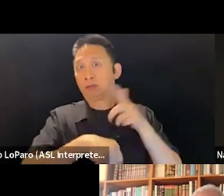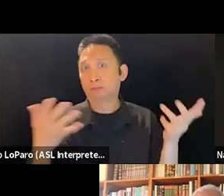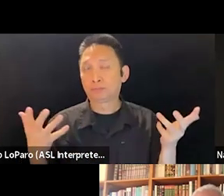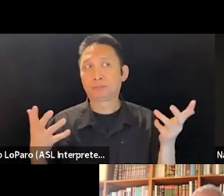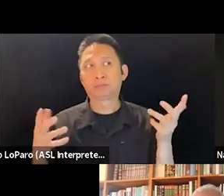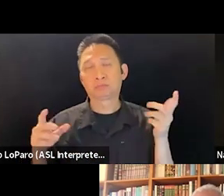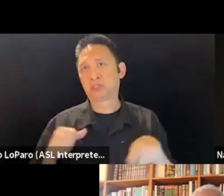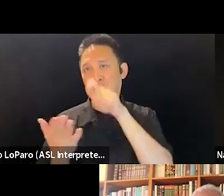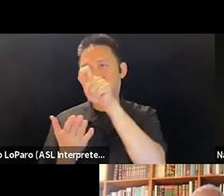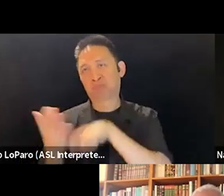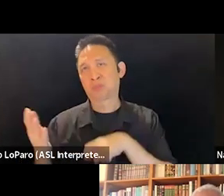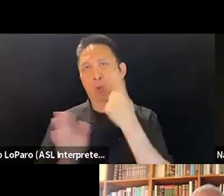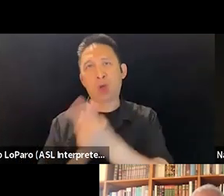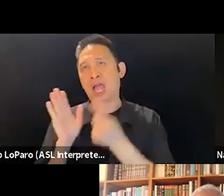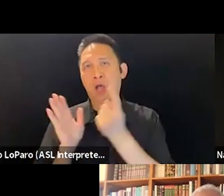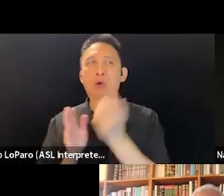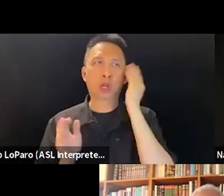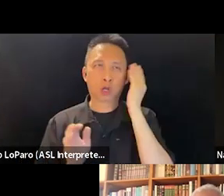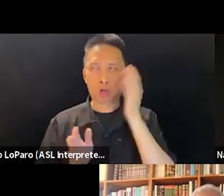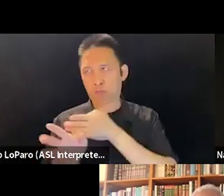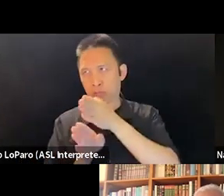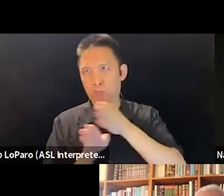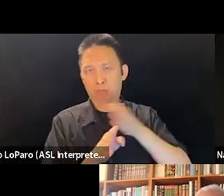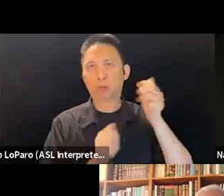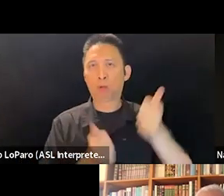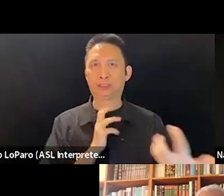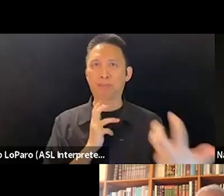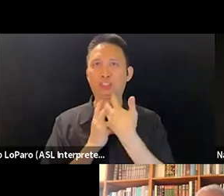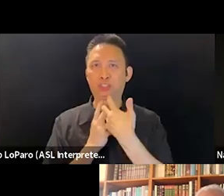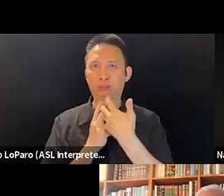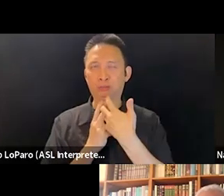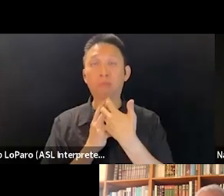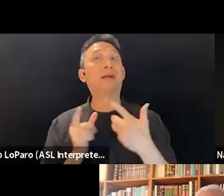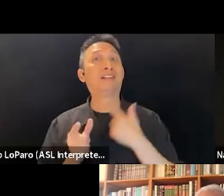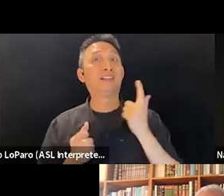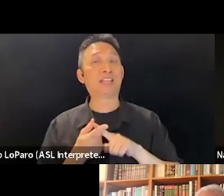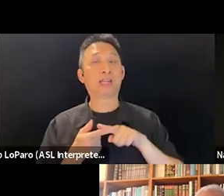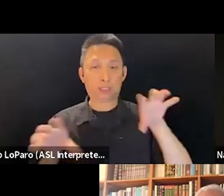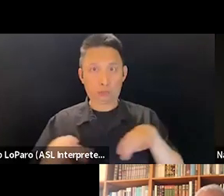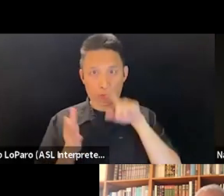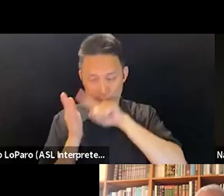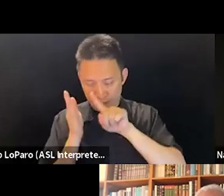with a cup of tea and then do some research about what they're showing right now. Are they putting out any information online